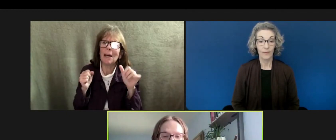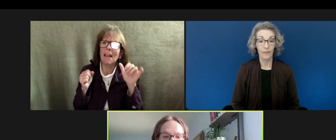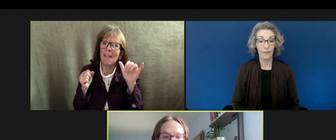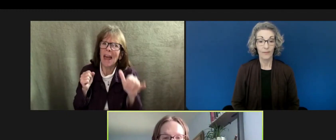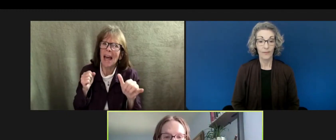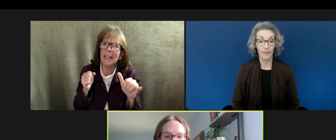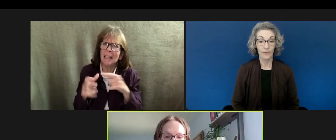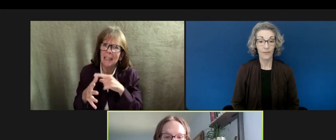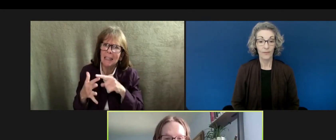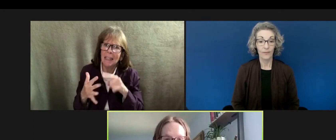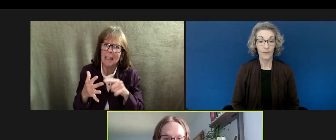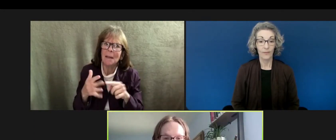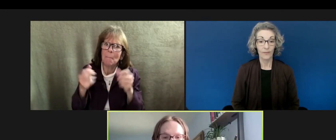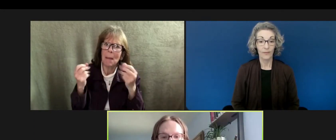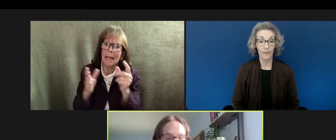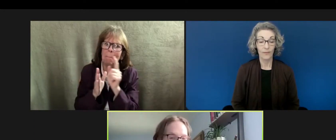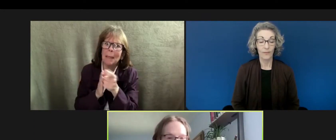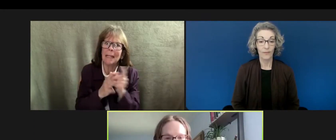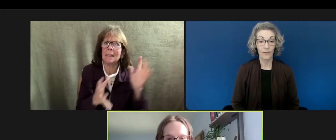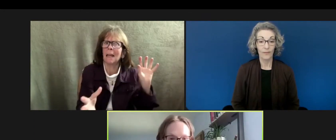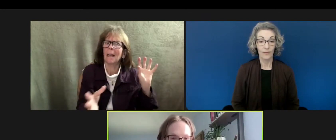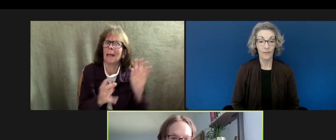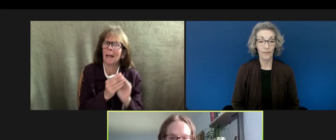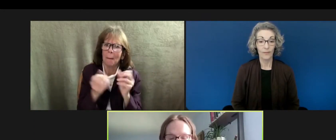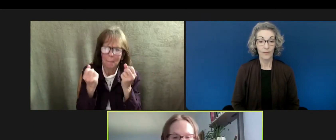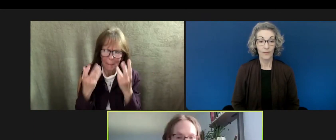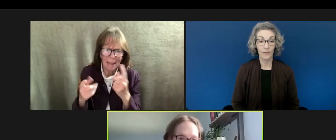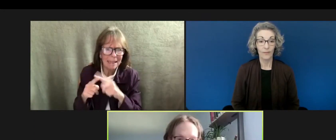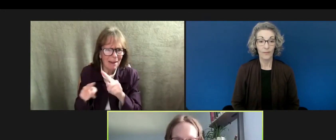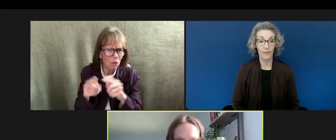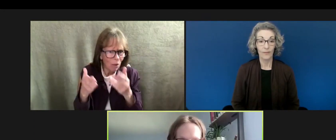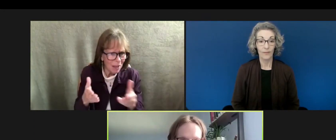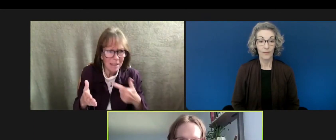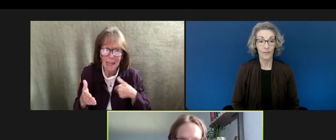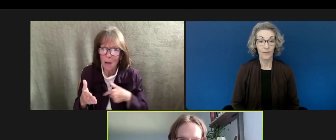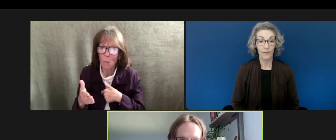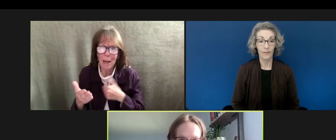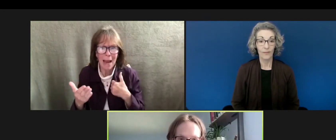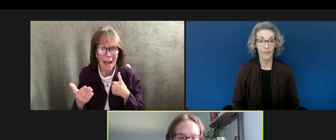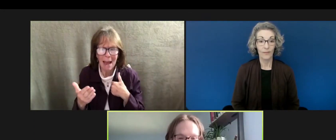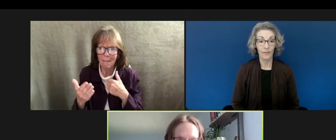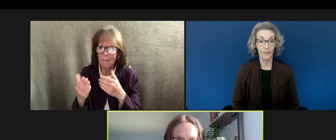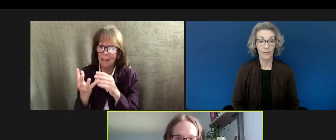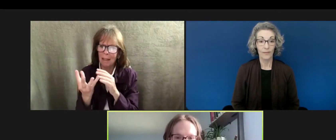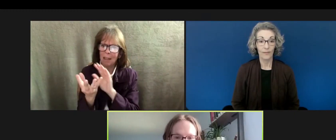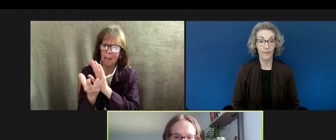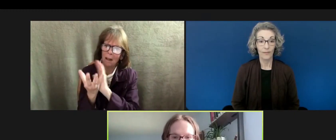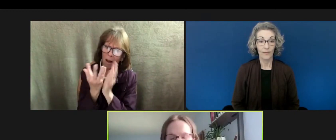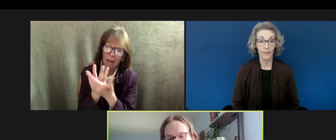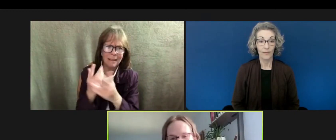And I hope that we can talk about all of the different facets that we all experience around disclosure as part of our session, and